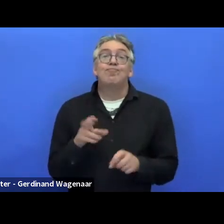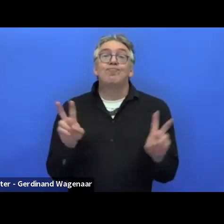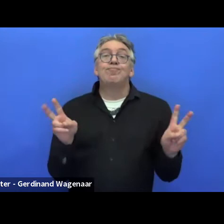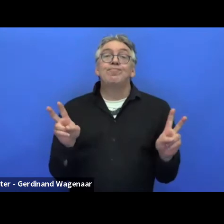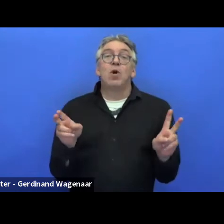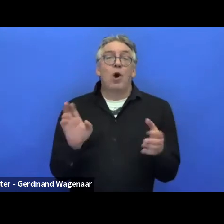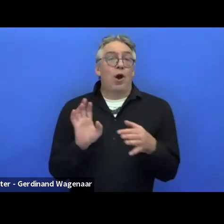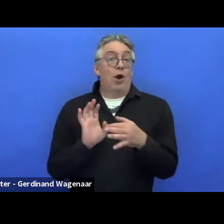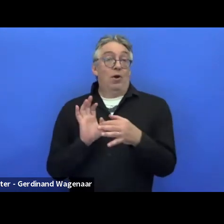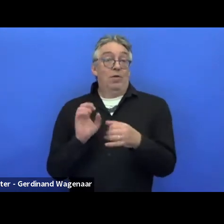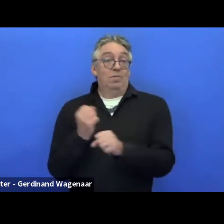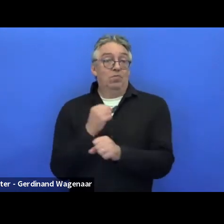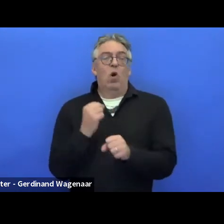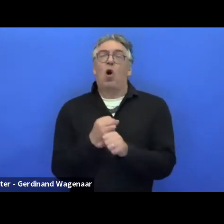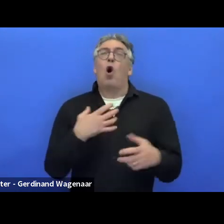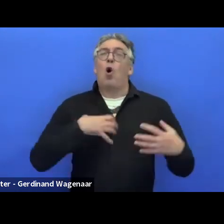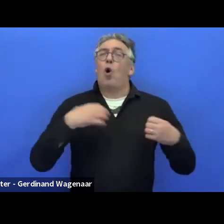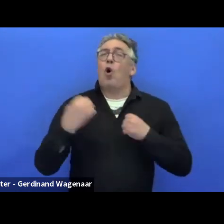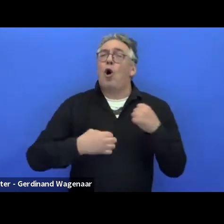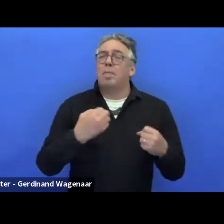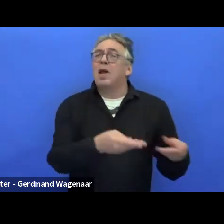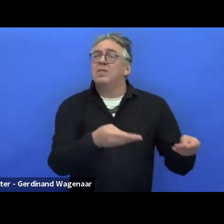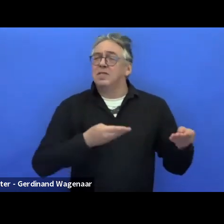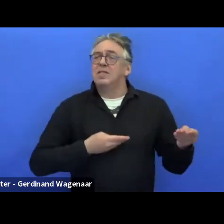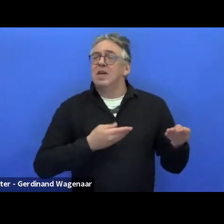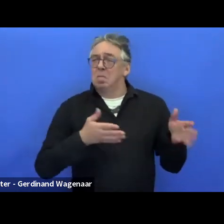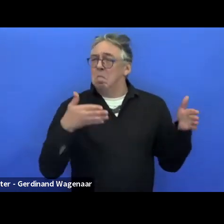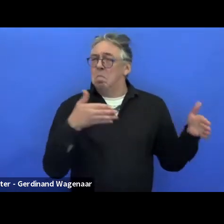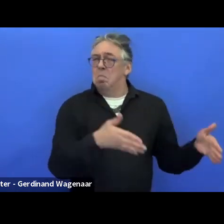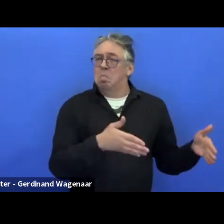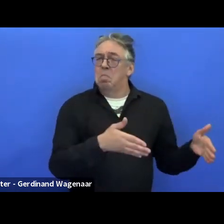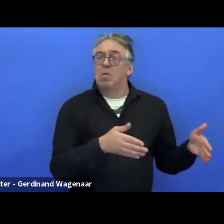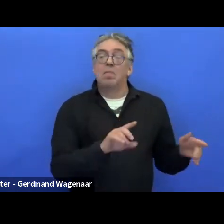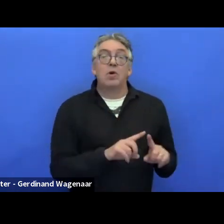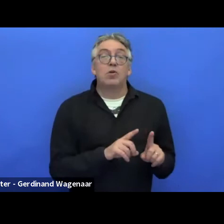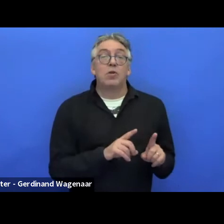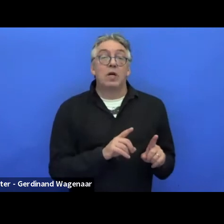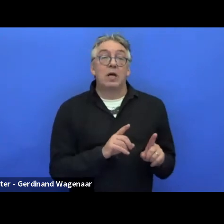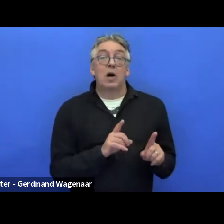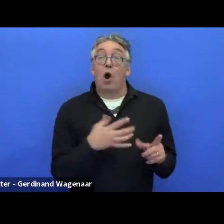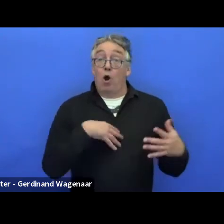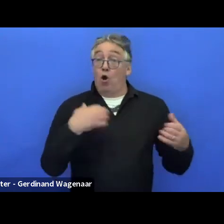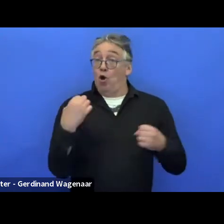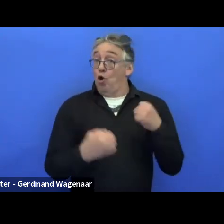Apart from complaints and including... So, both including complaints received from complainants